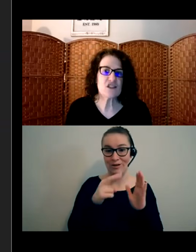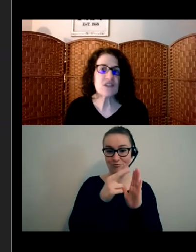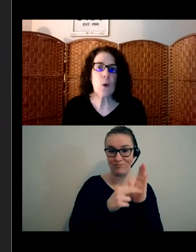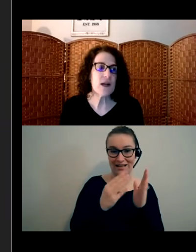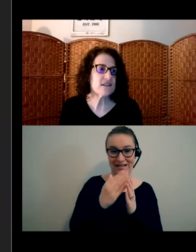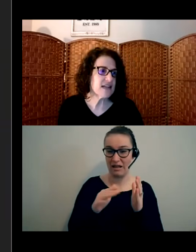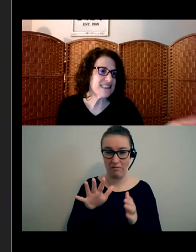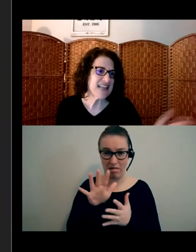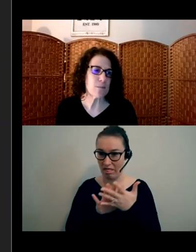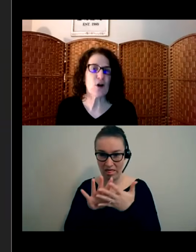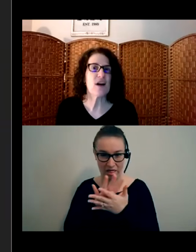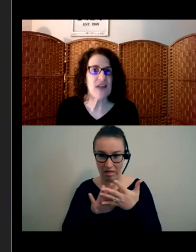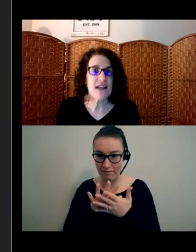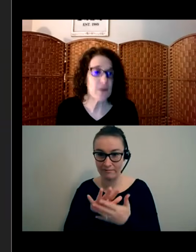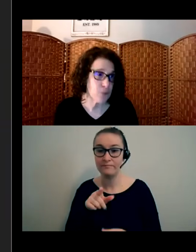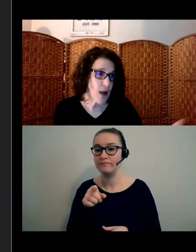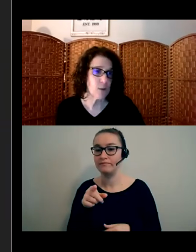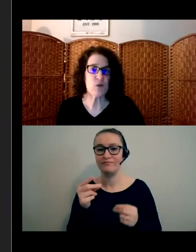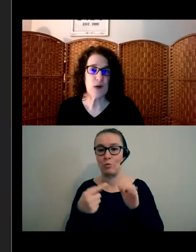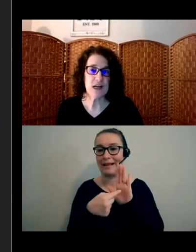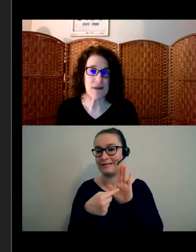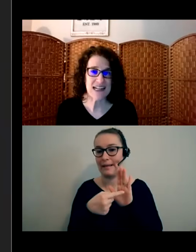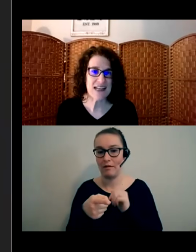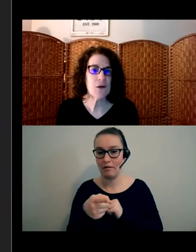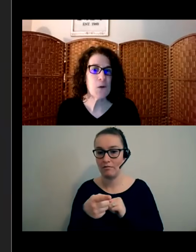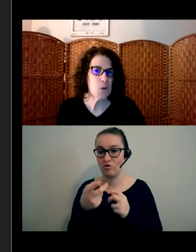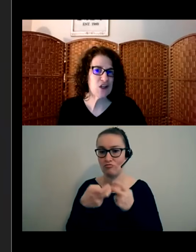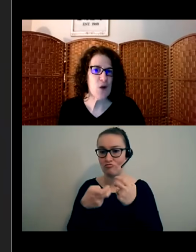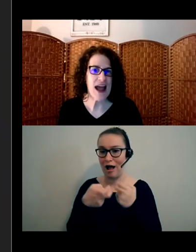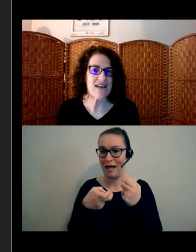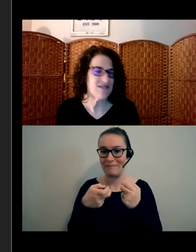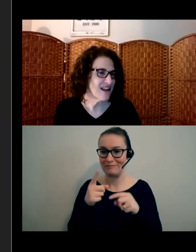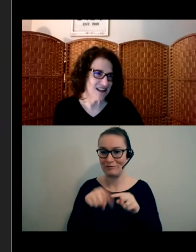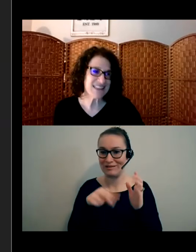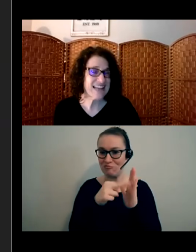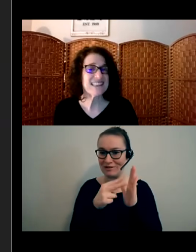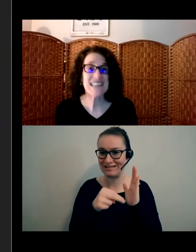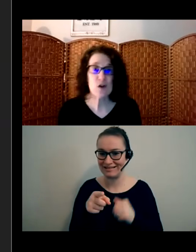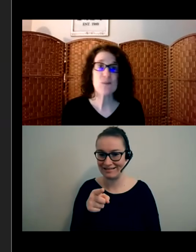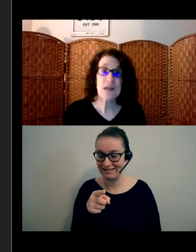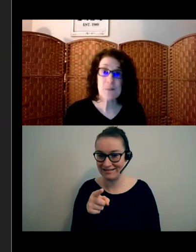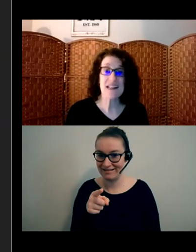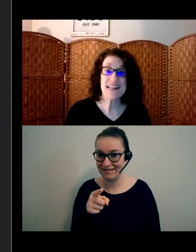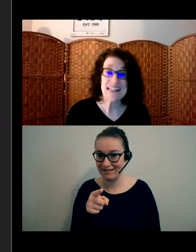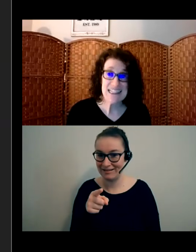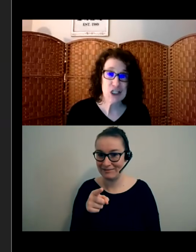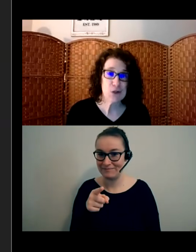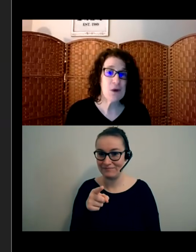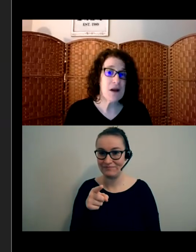Just a quick example of the problem with readability. When you have -- this has a serious readability issue,